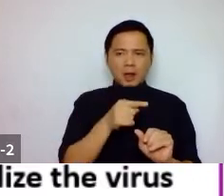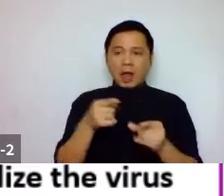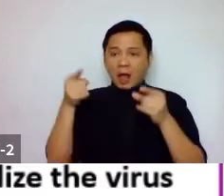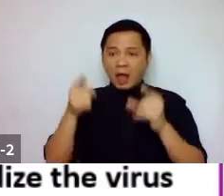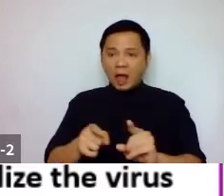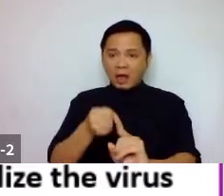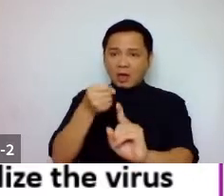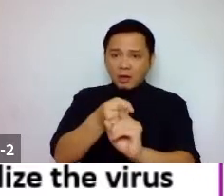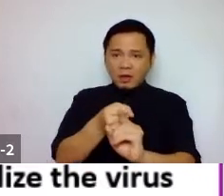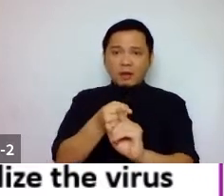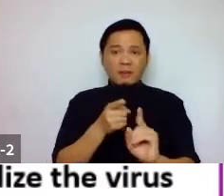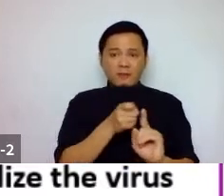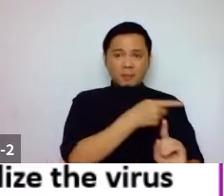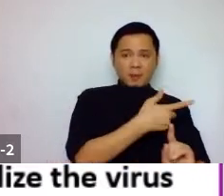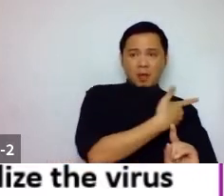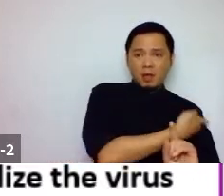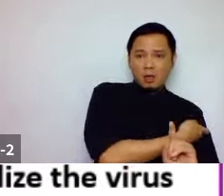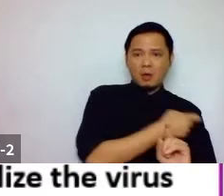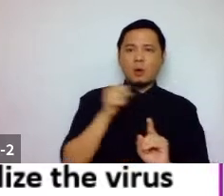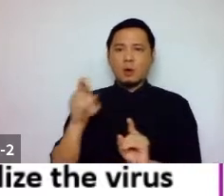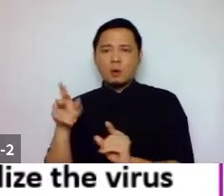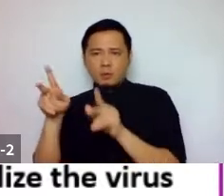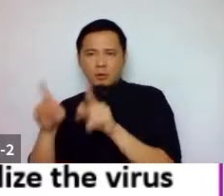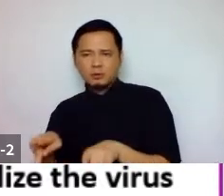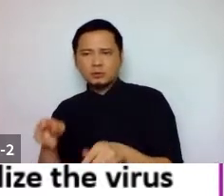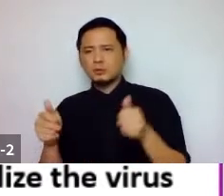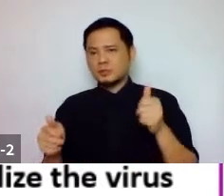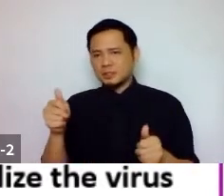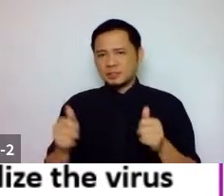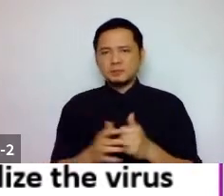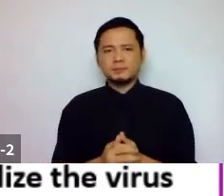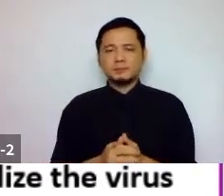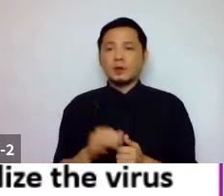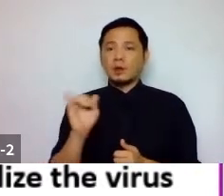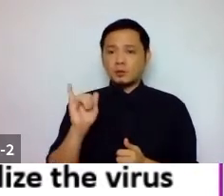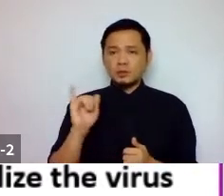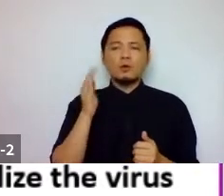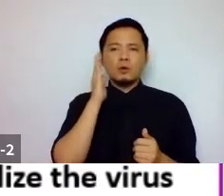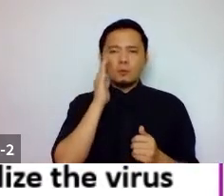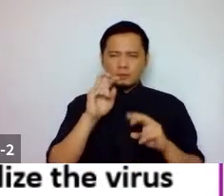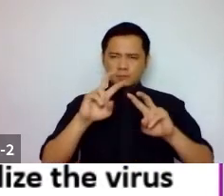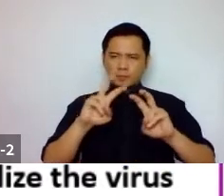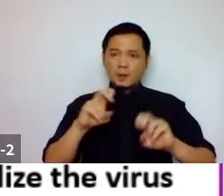And of course, what we always say is that the benefits of giving the vaccine would outweigh the risks.